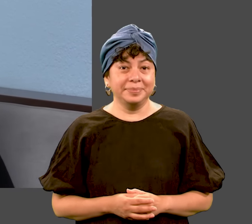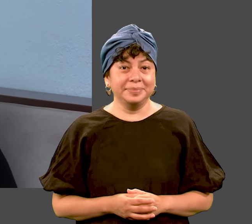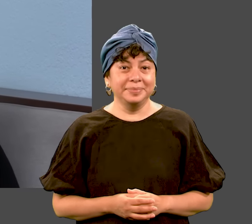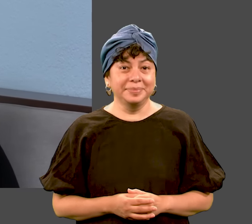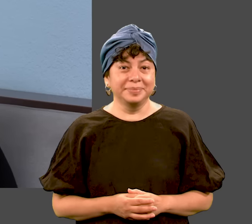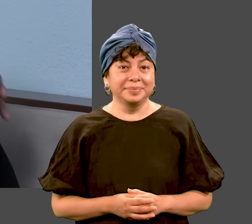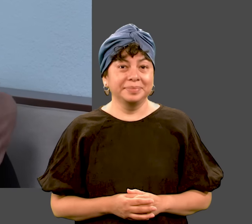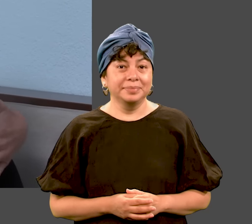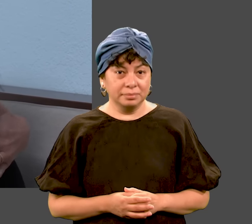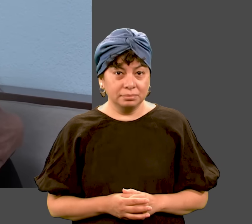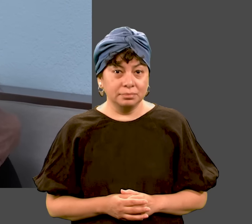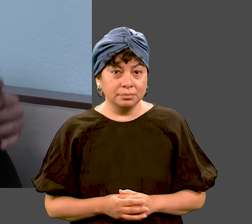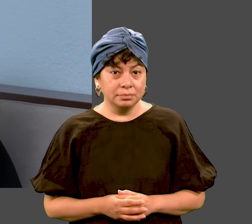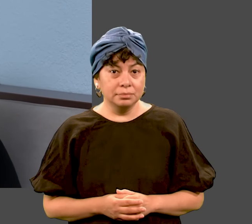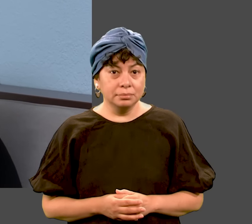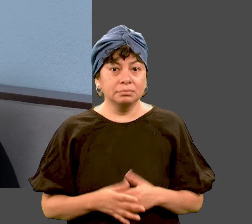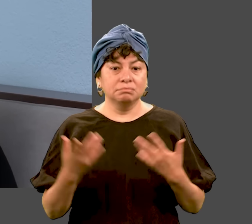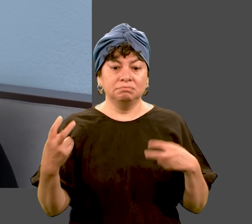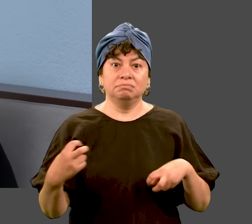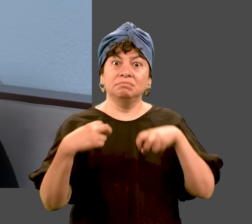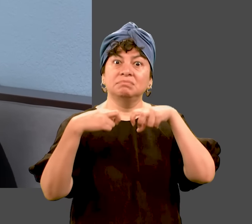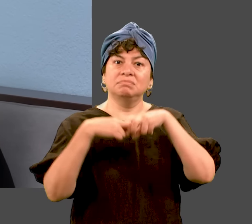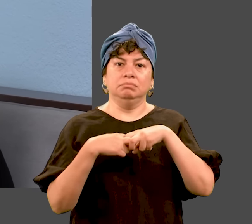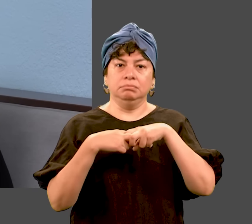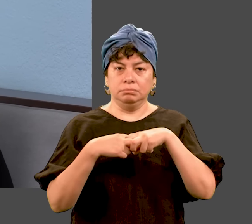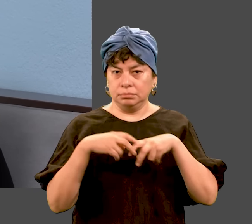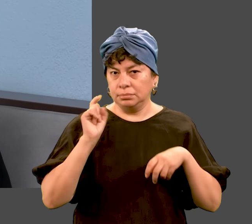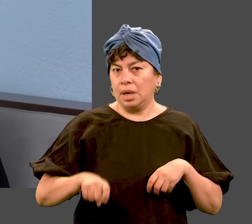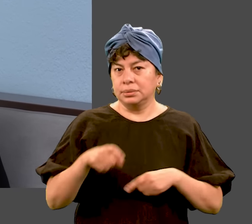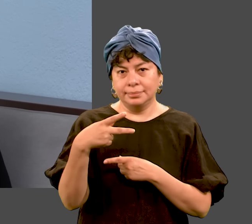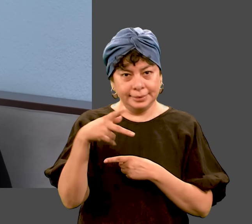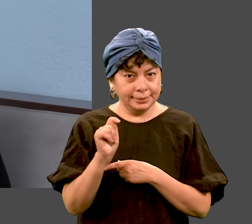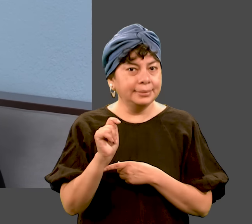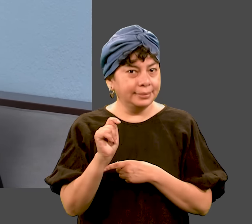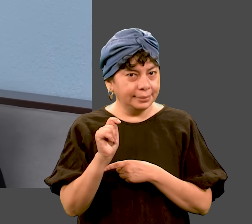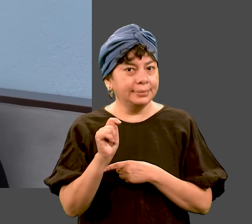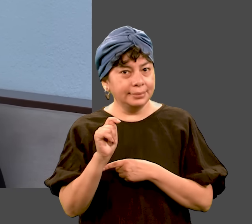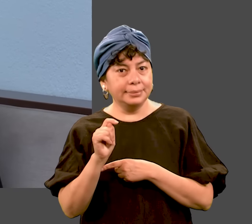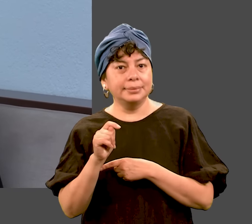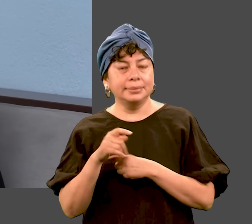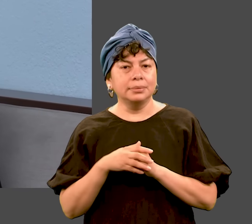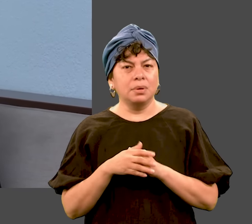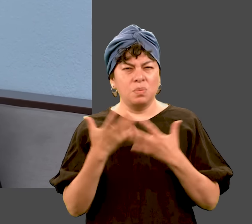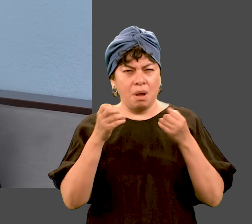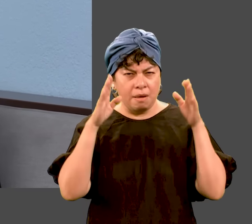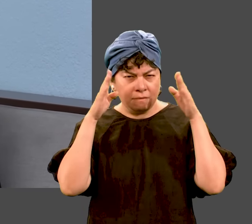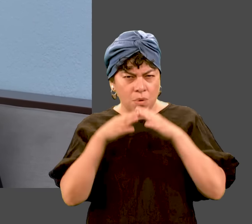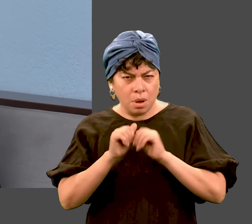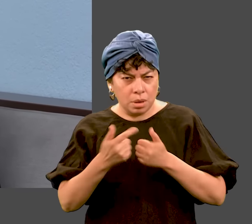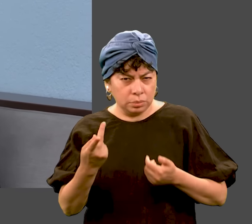and our legs when we’re talking in PT. So we’re gonna really just focus on what we’re feeling between the two of us.